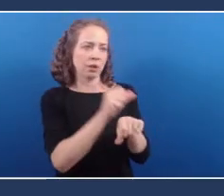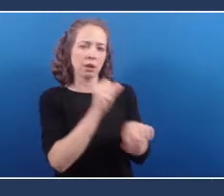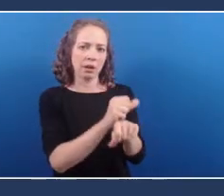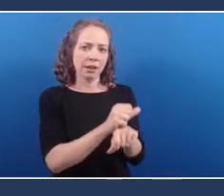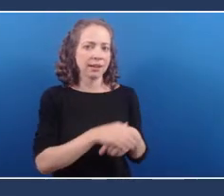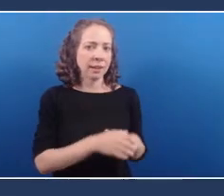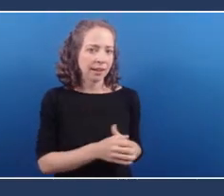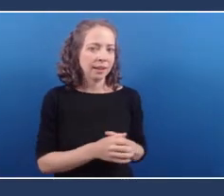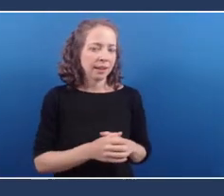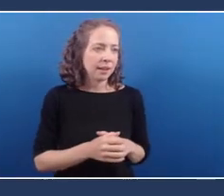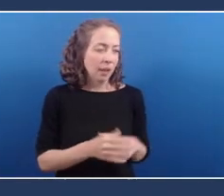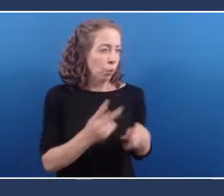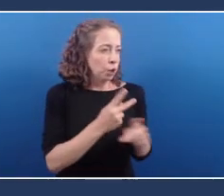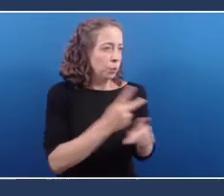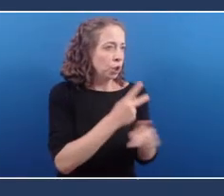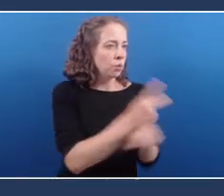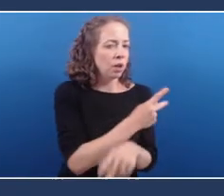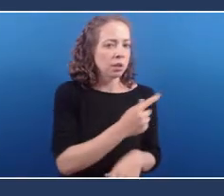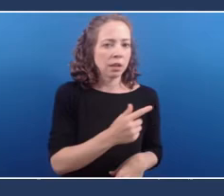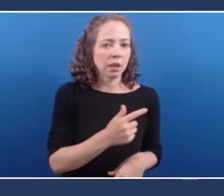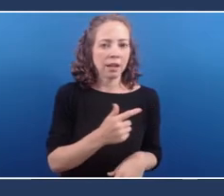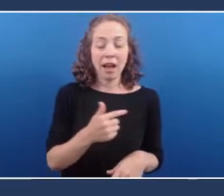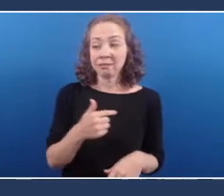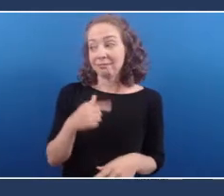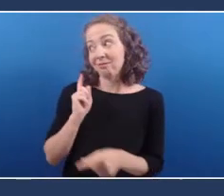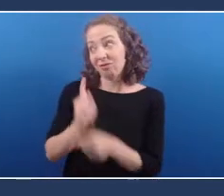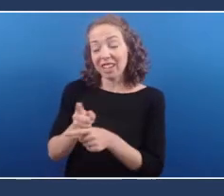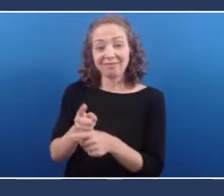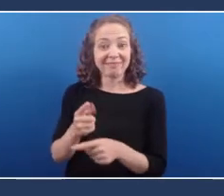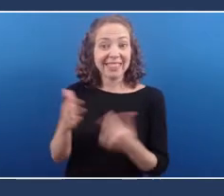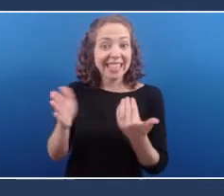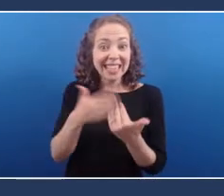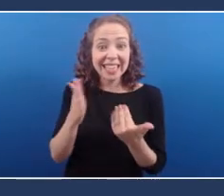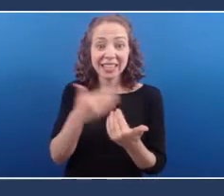And I find it just to easy to roll right out of bed and onto the computer.